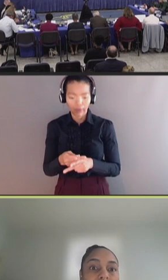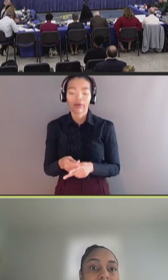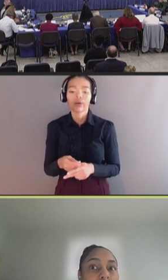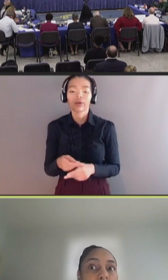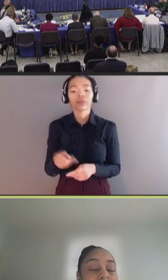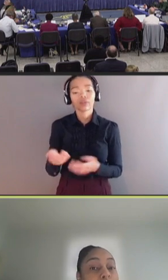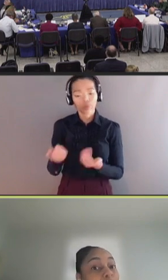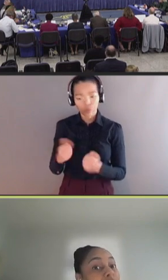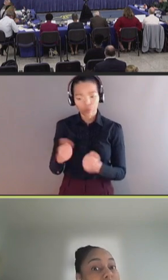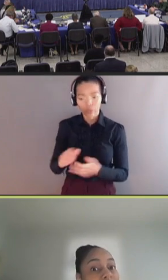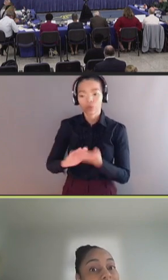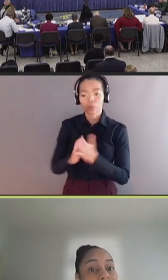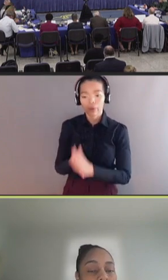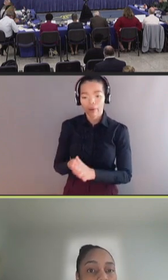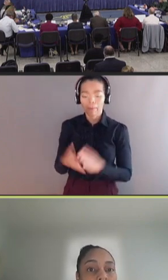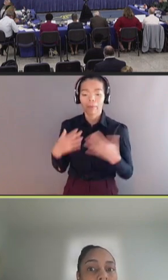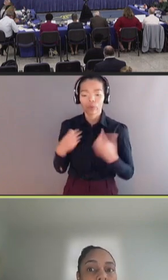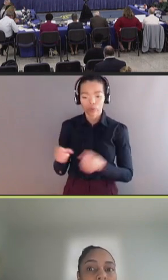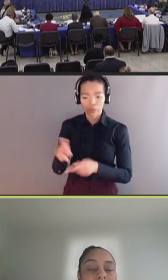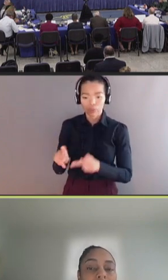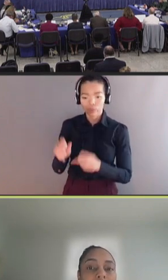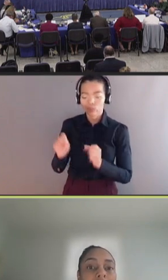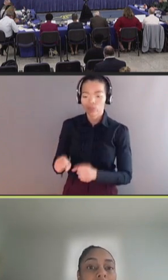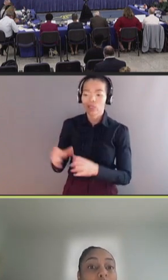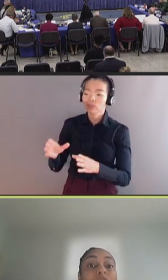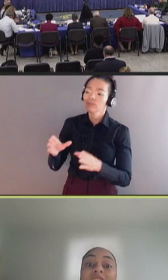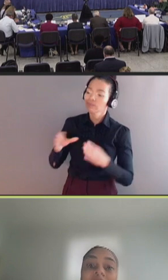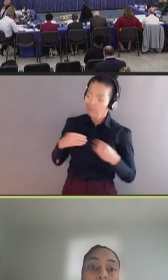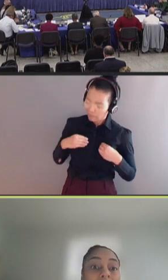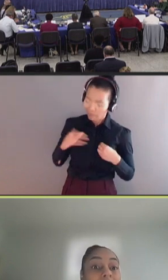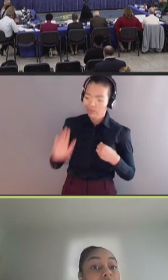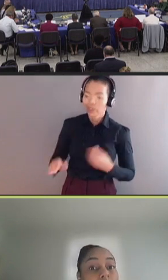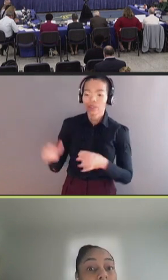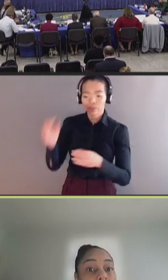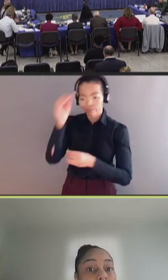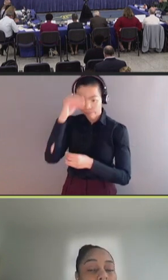And so, as part of this campaign, we did something a little different. We